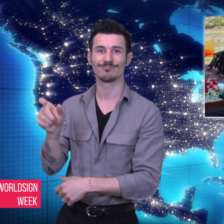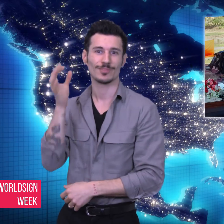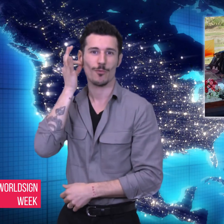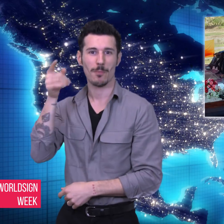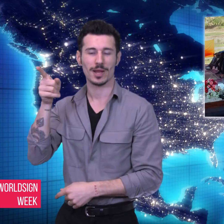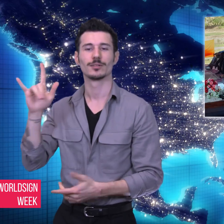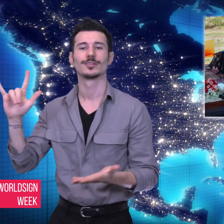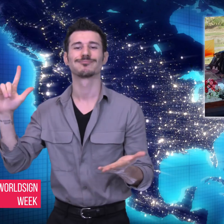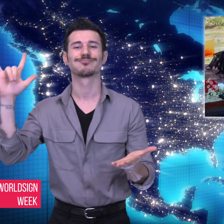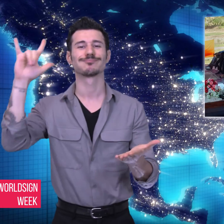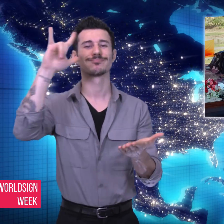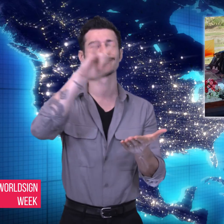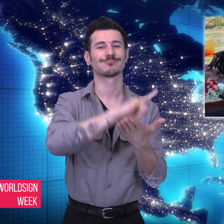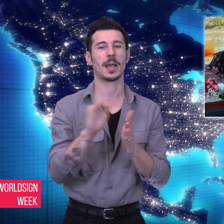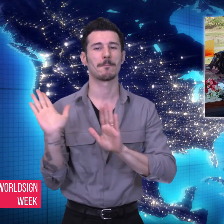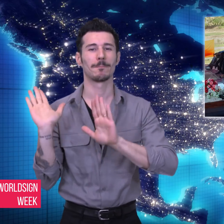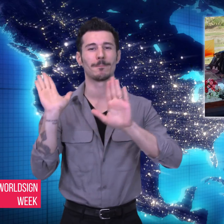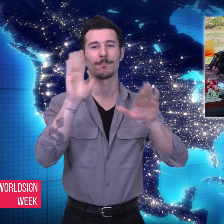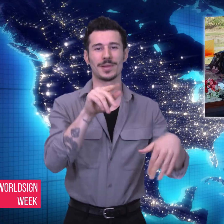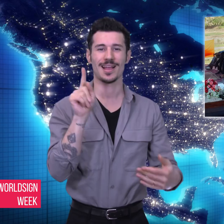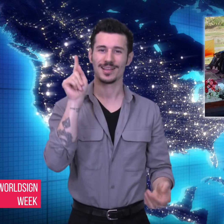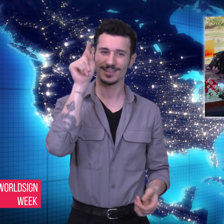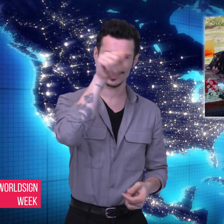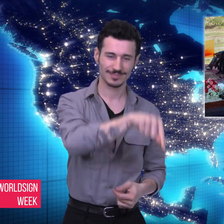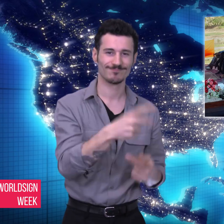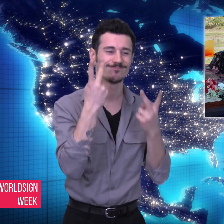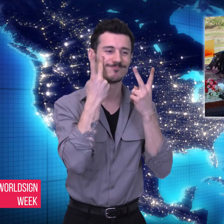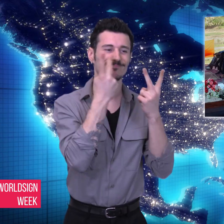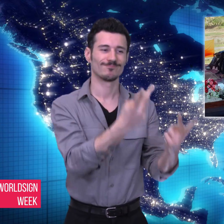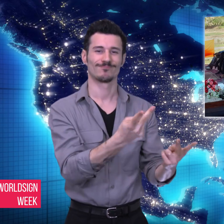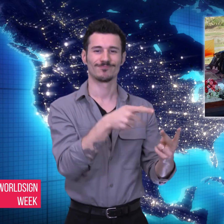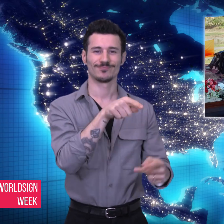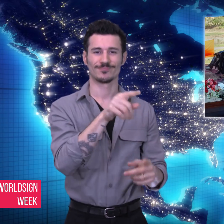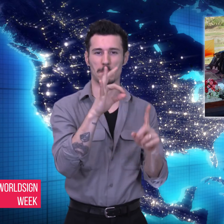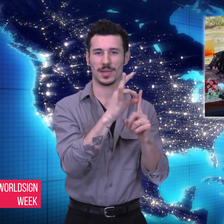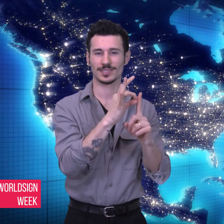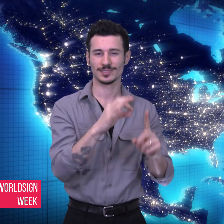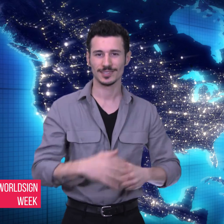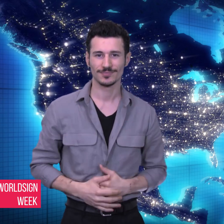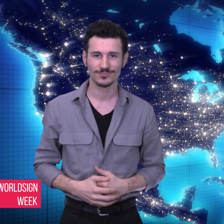now return to her home country.